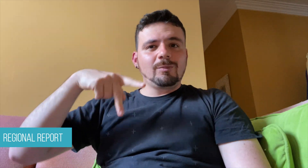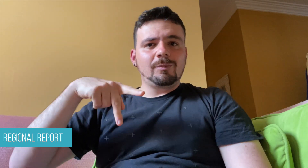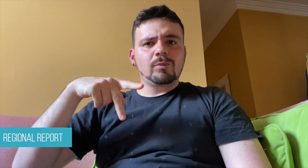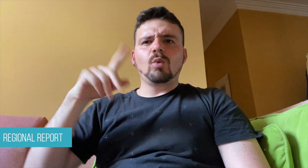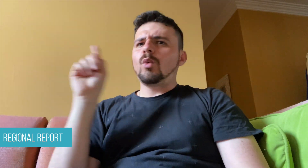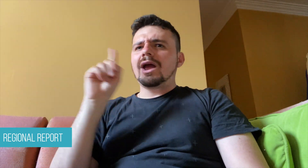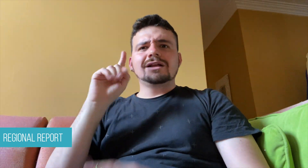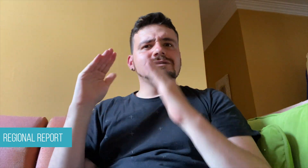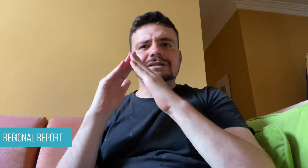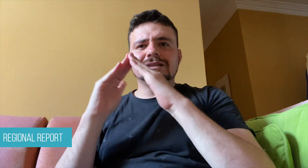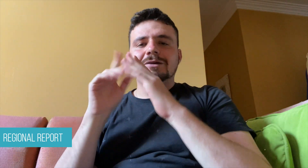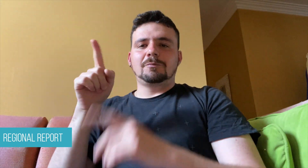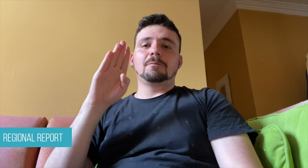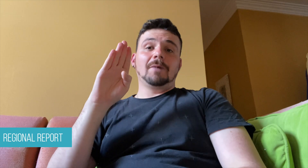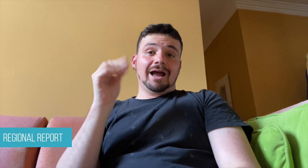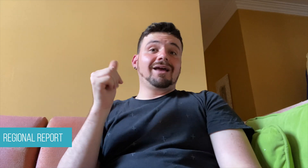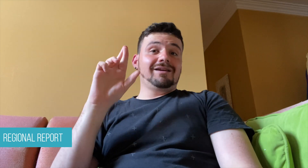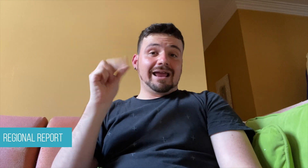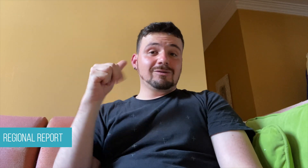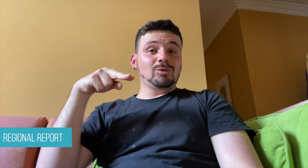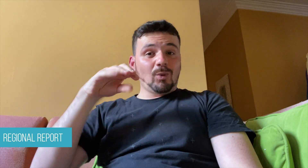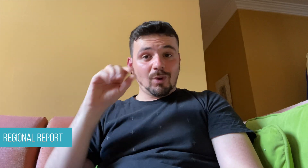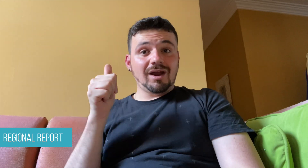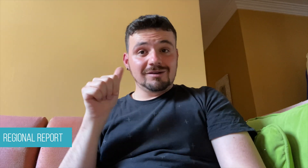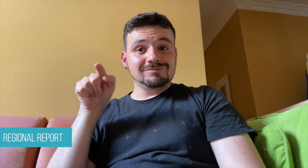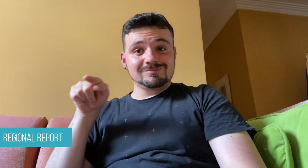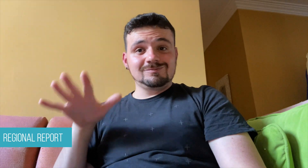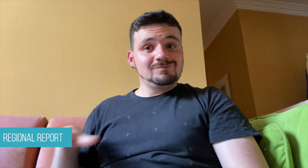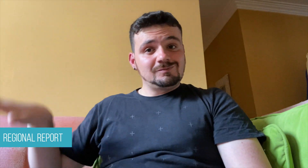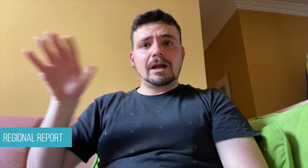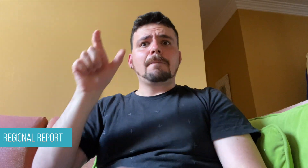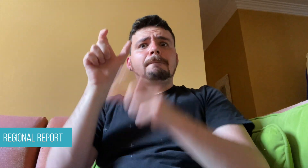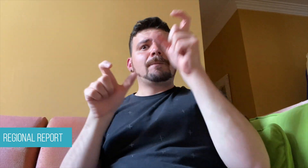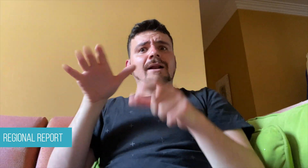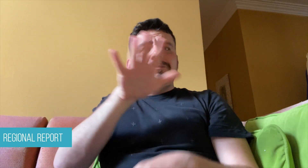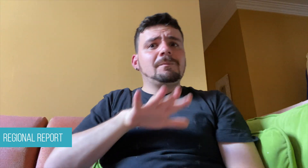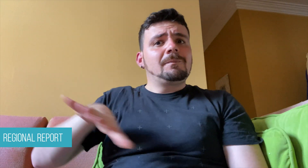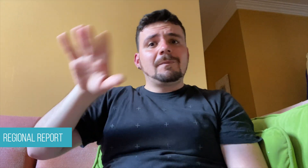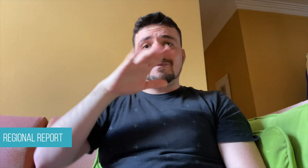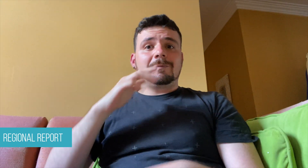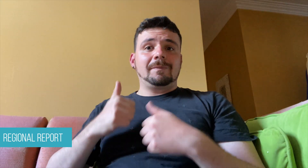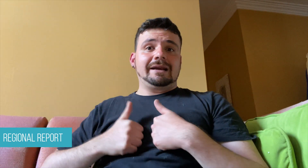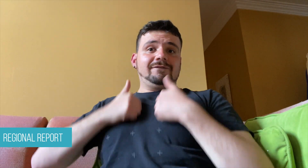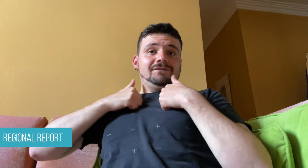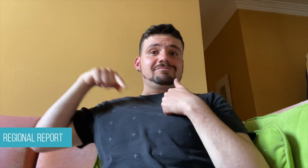is called The Cake Shop and it is located in Baranoa.